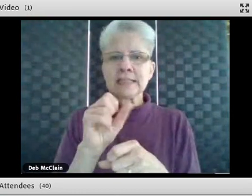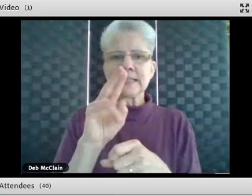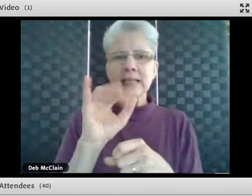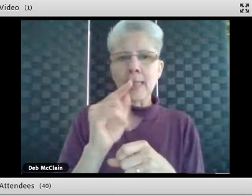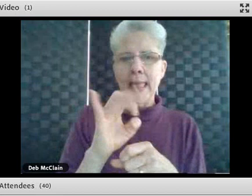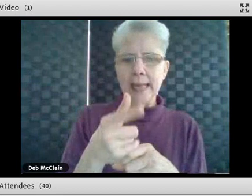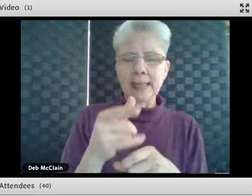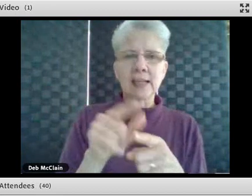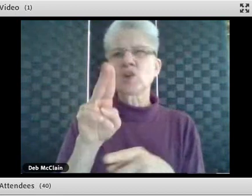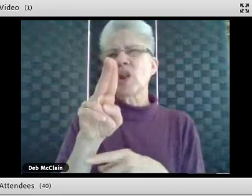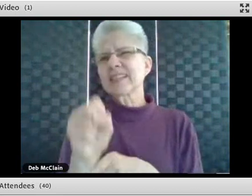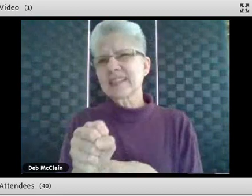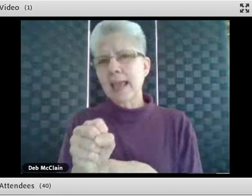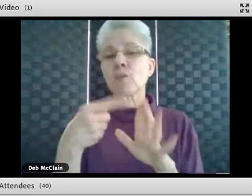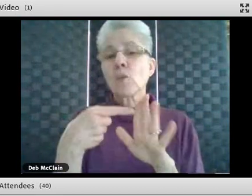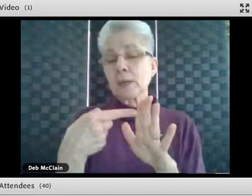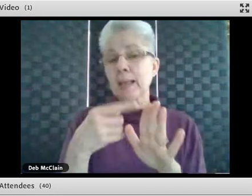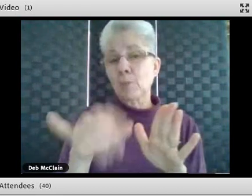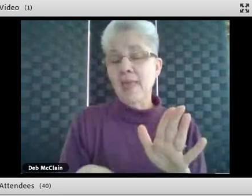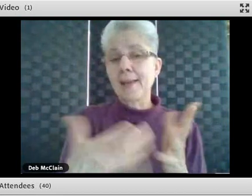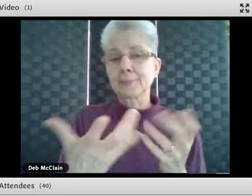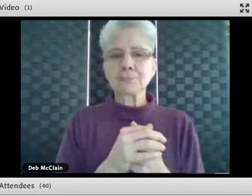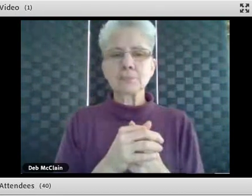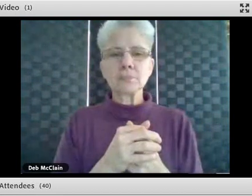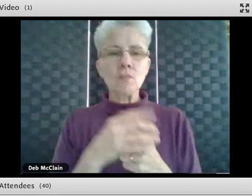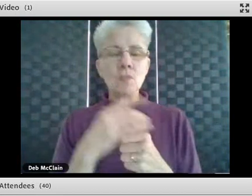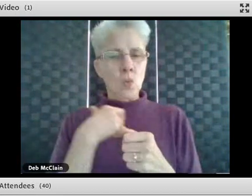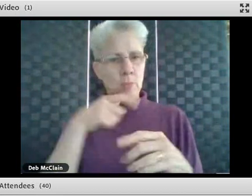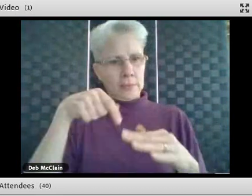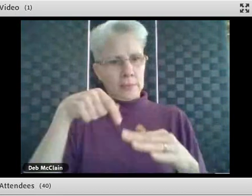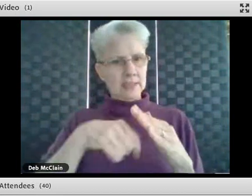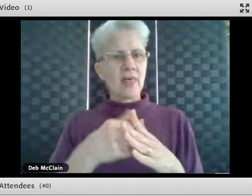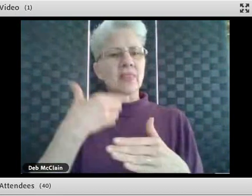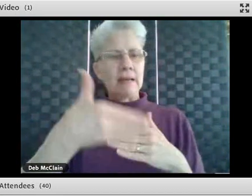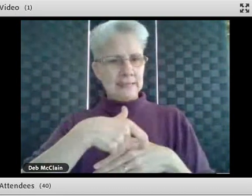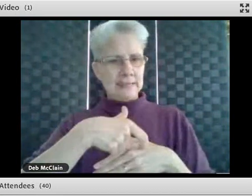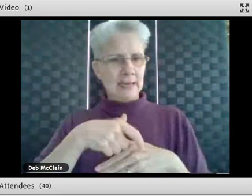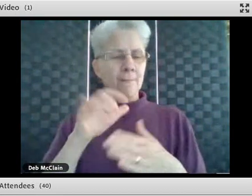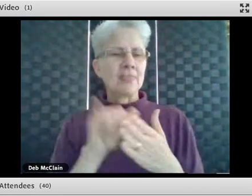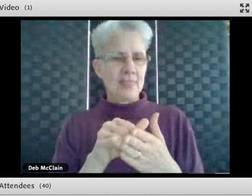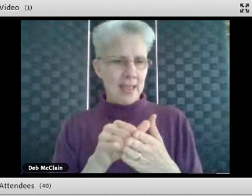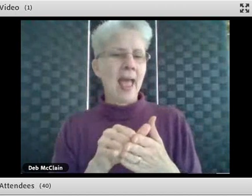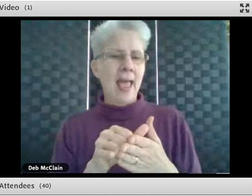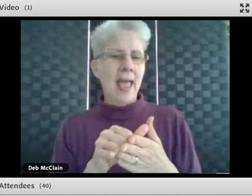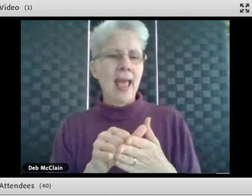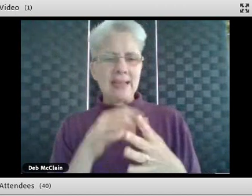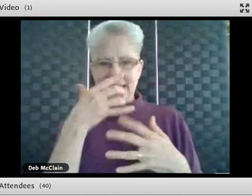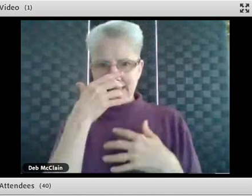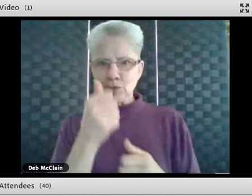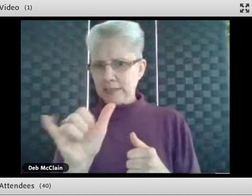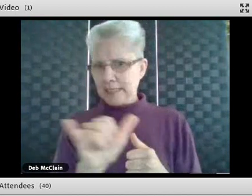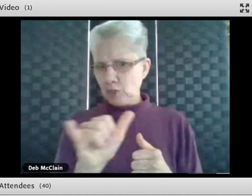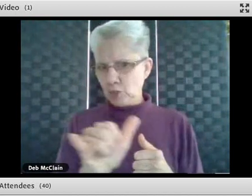like United States is an example of that. So, we will get into that next time, because that gets interesting at times if we want